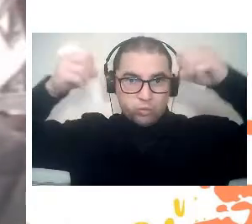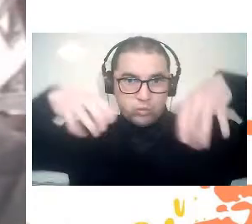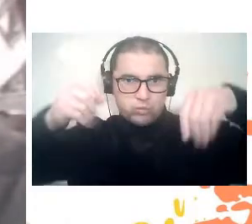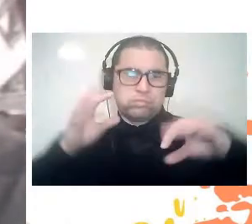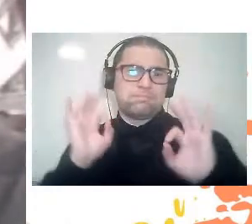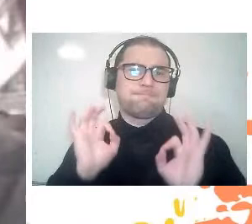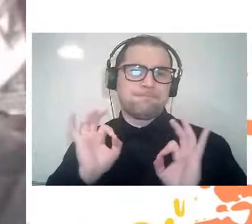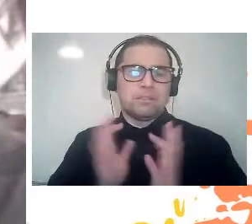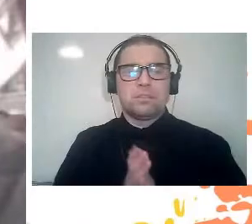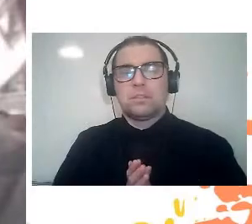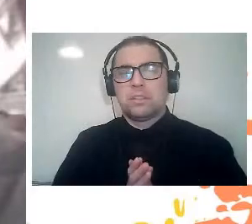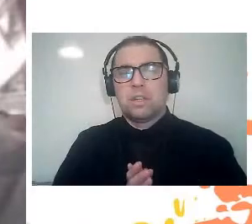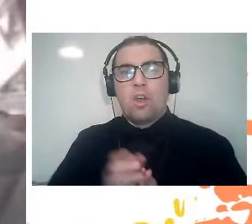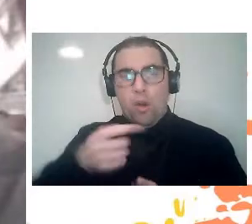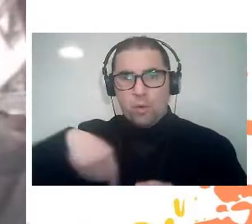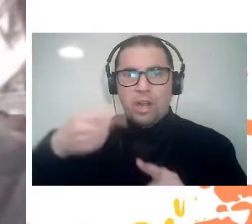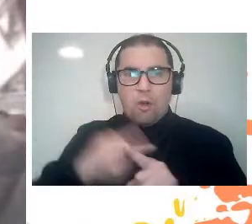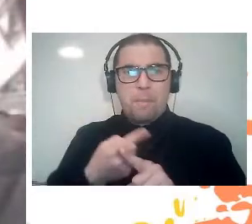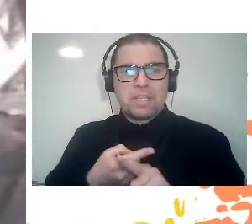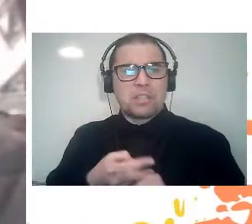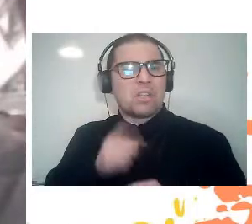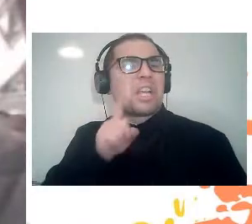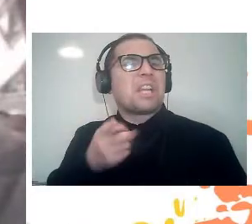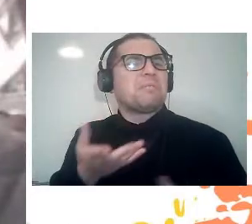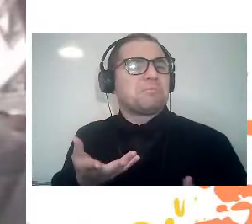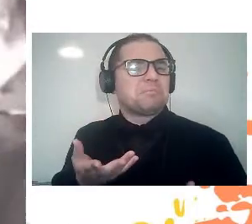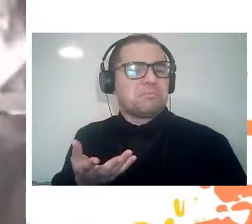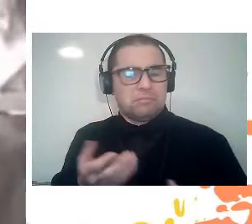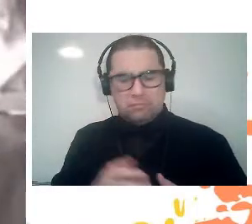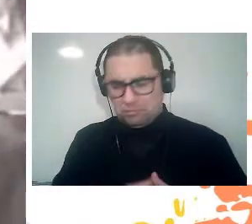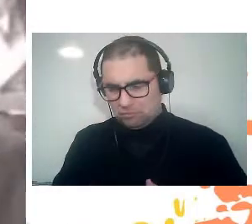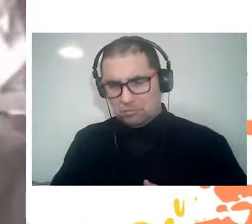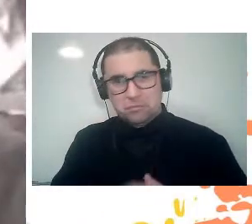Our conversation will be focused on the symphony,